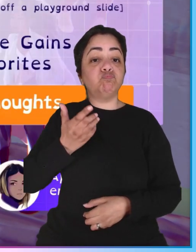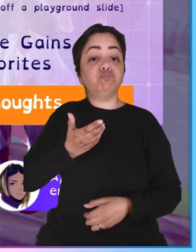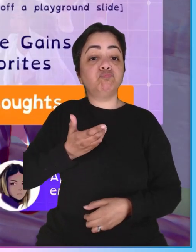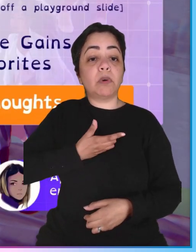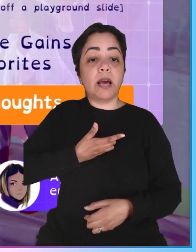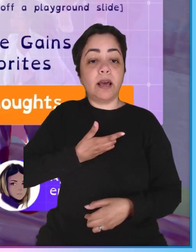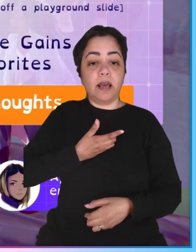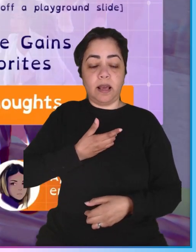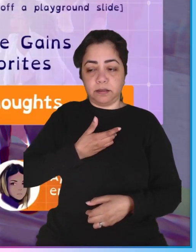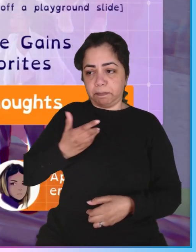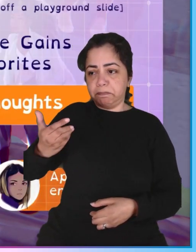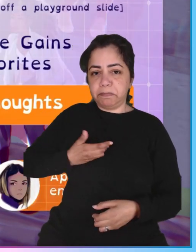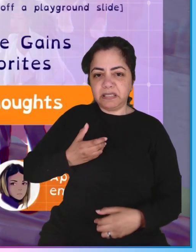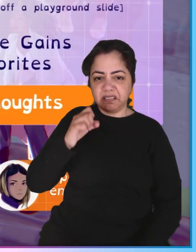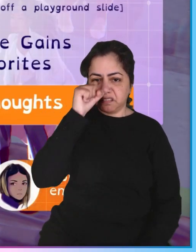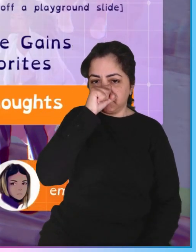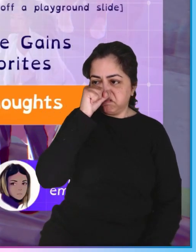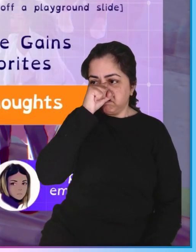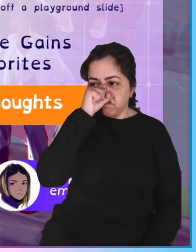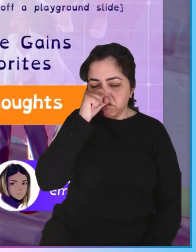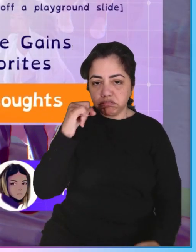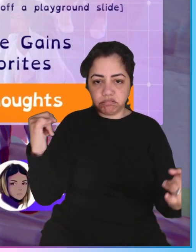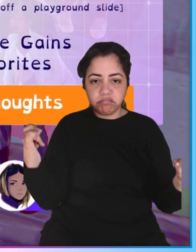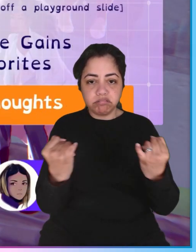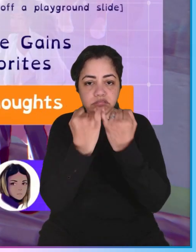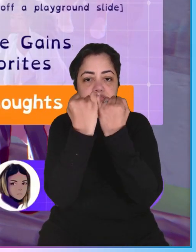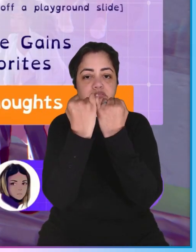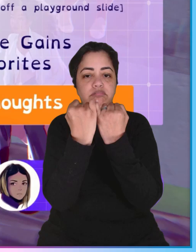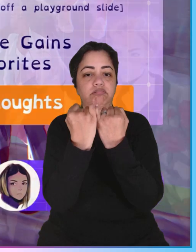There is no time limits in making choices in game, and there are no flashing lights.